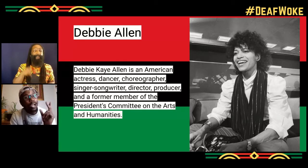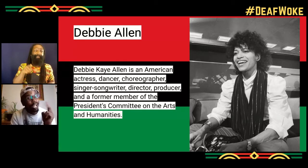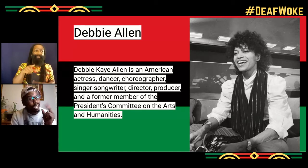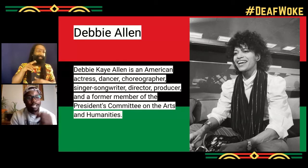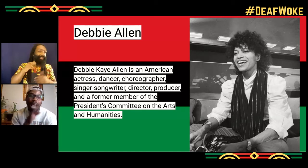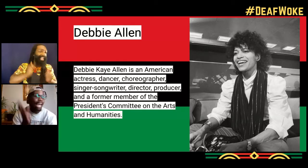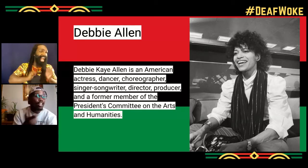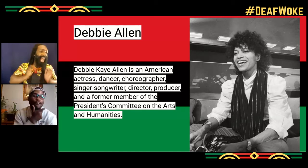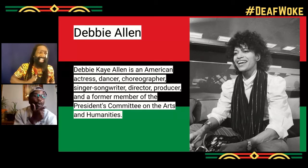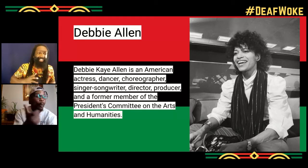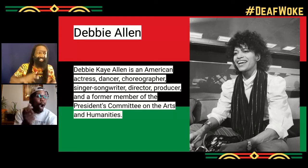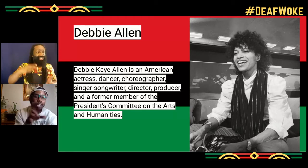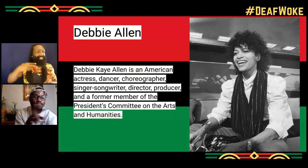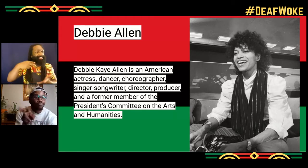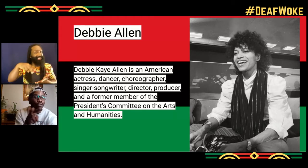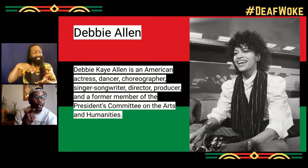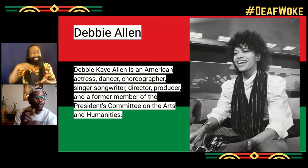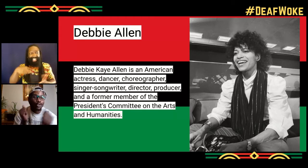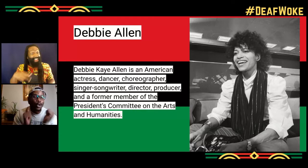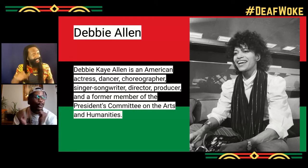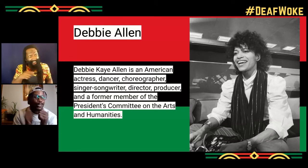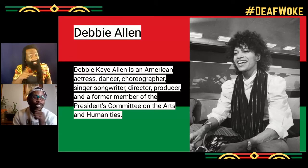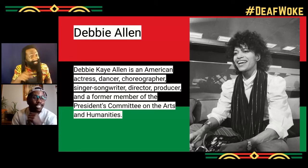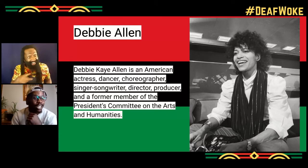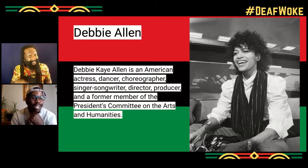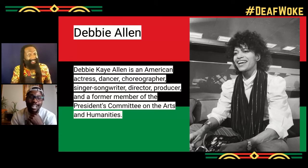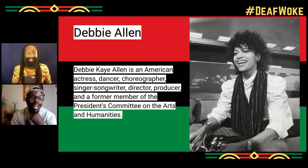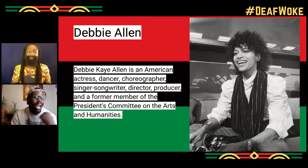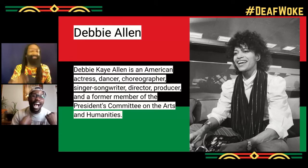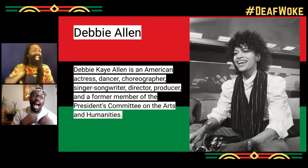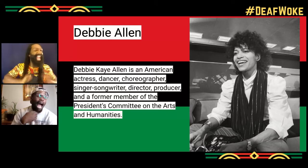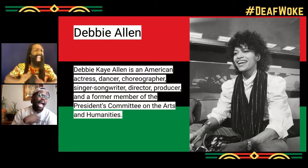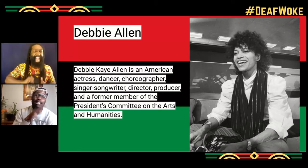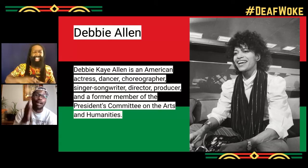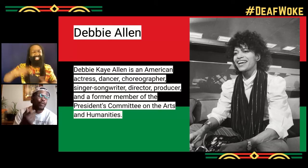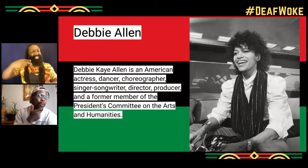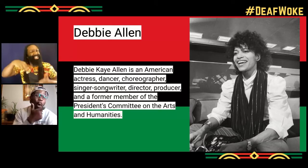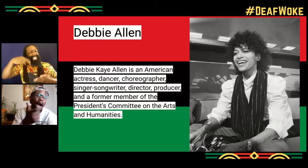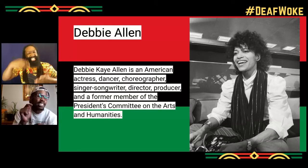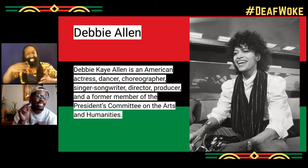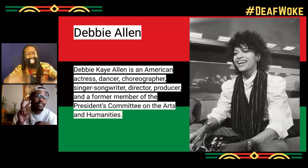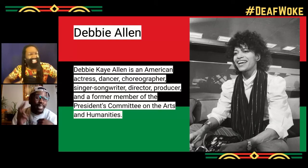Do you know that her character got asthma? She was an actor, she's a dancer, she's an entertainer.